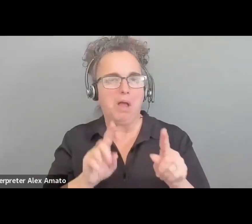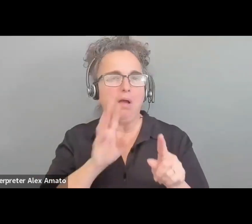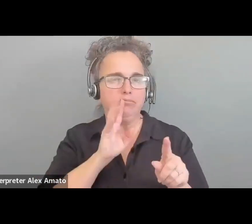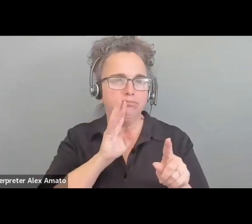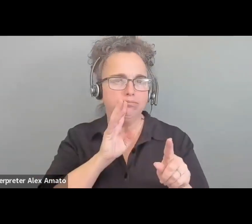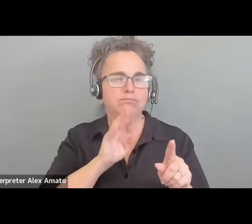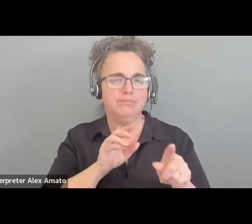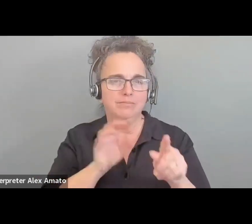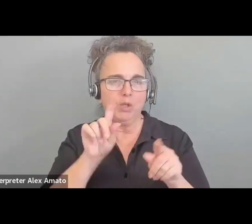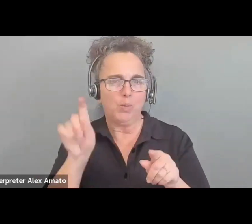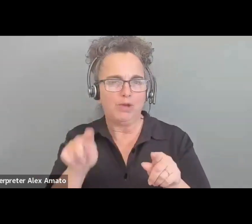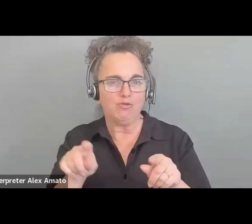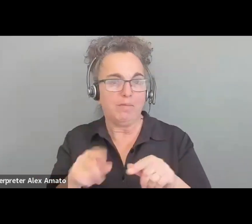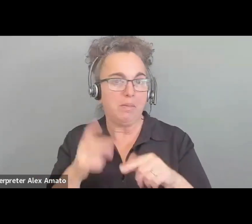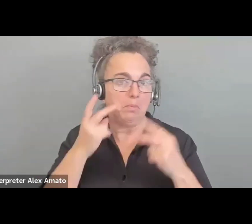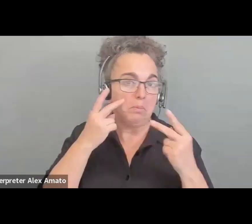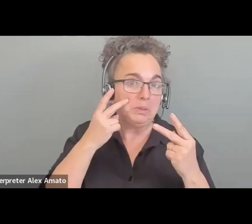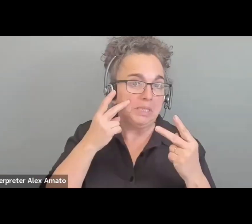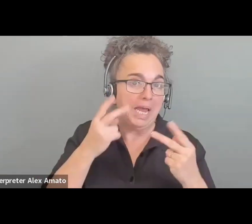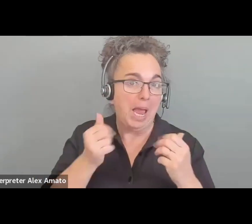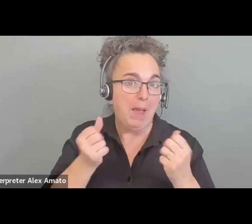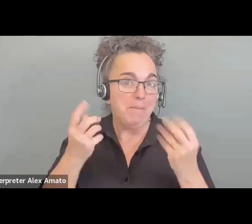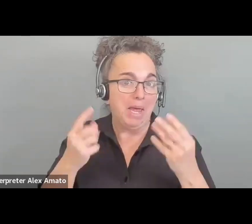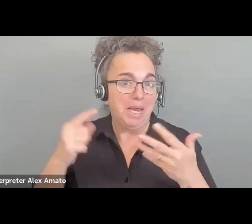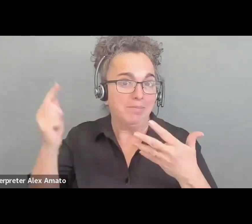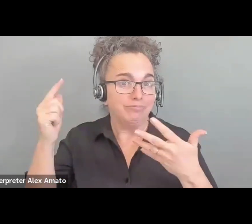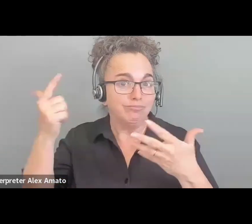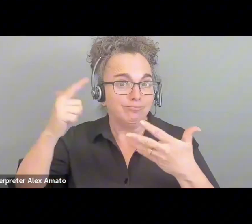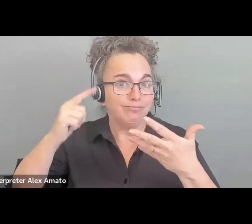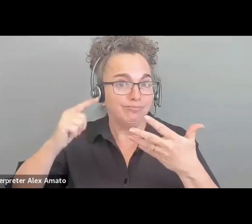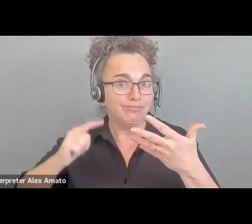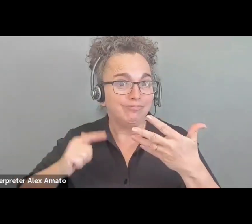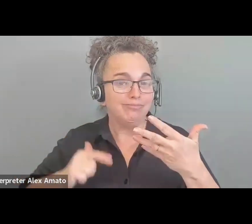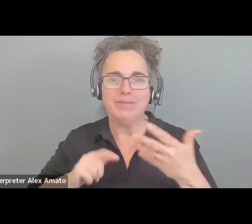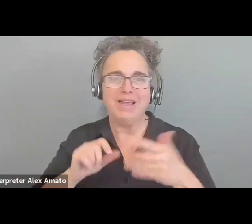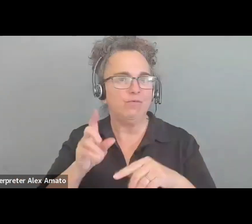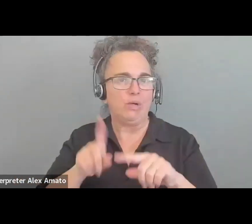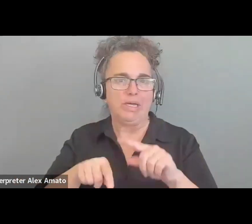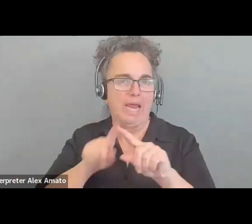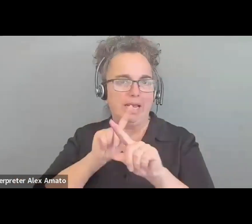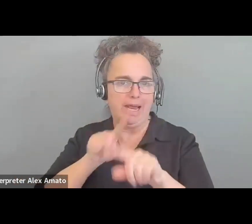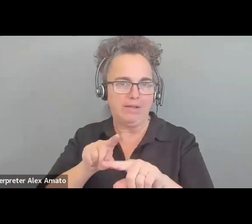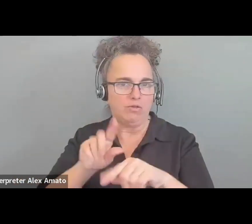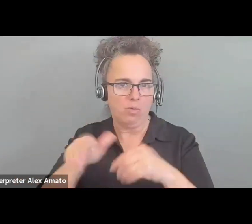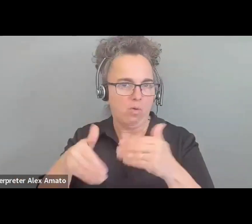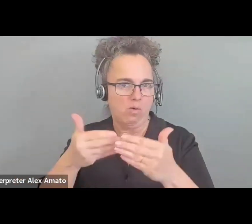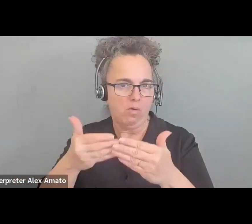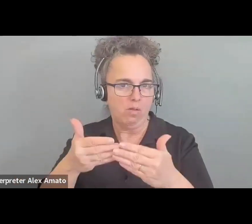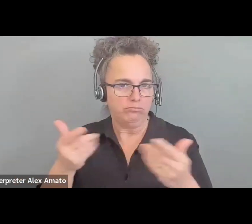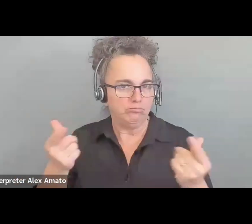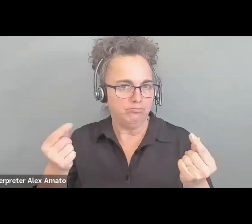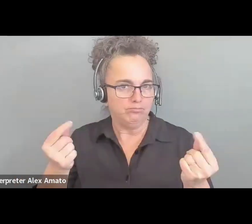and then we'll see how many we can get through. If we can't answer all of them, we'll, our team will try